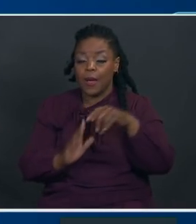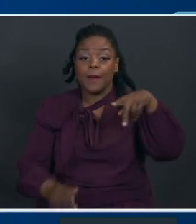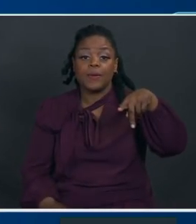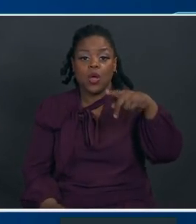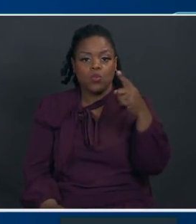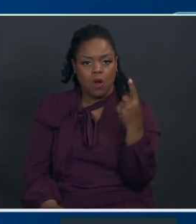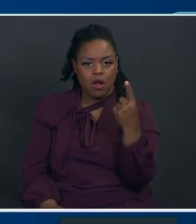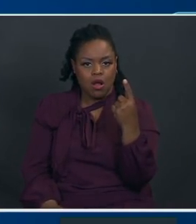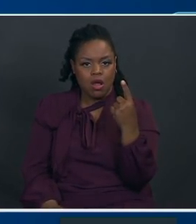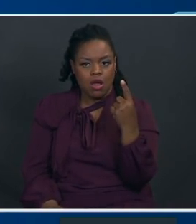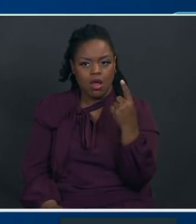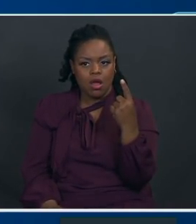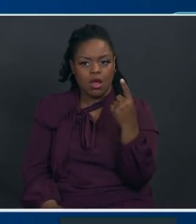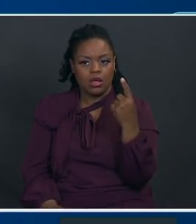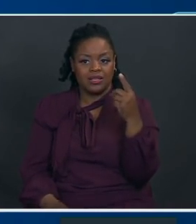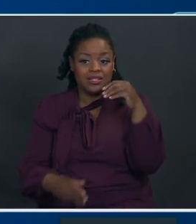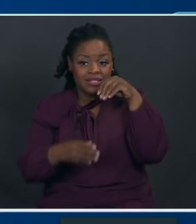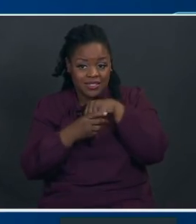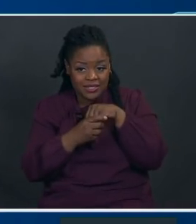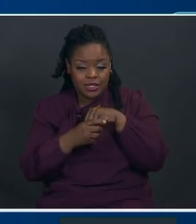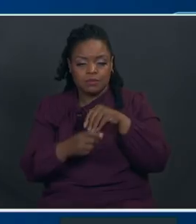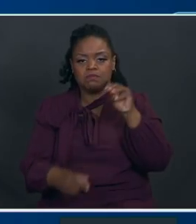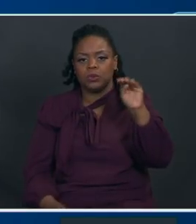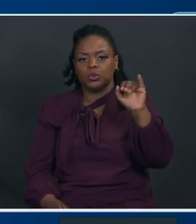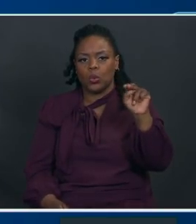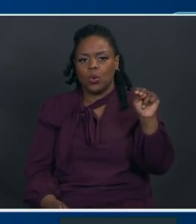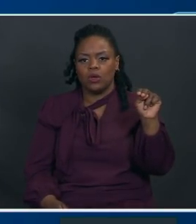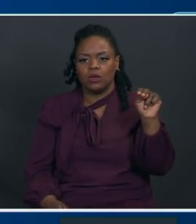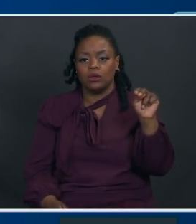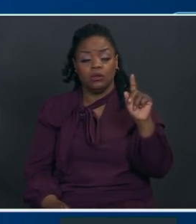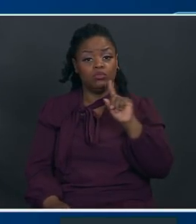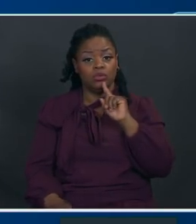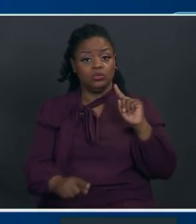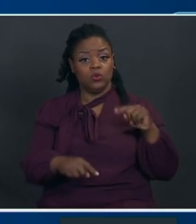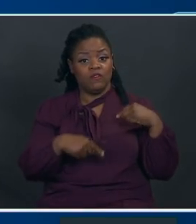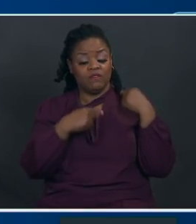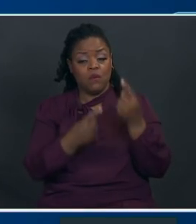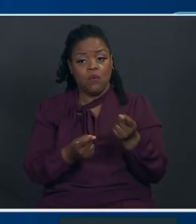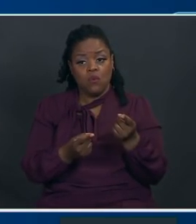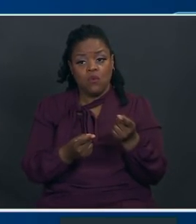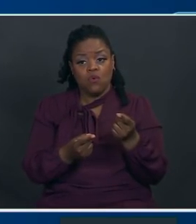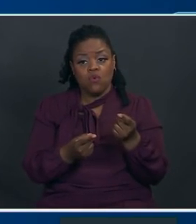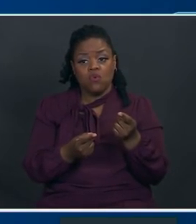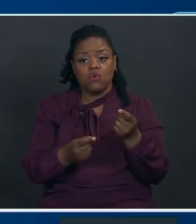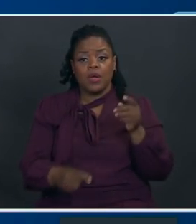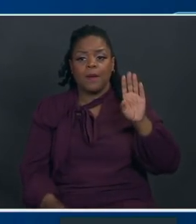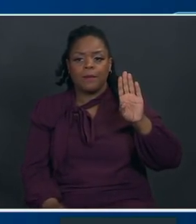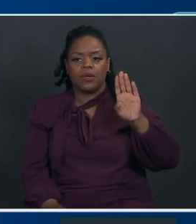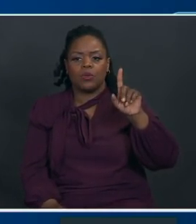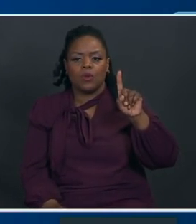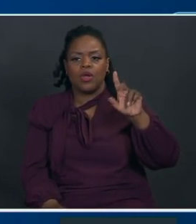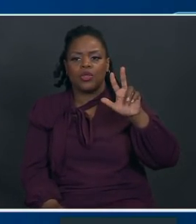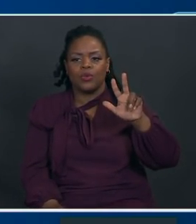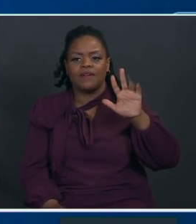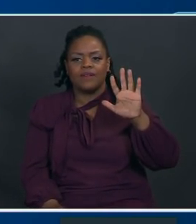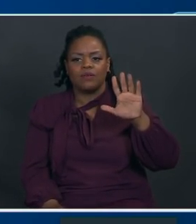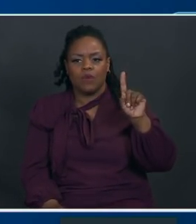In Minnesota. To date, no cases of the B135variant that was first detected in South Africa